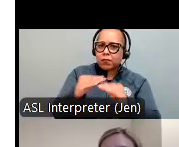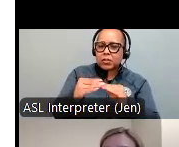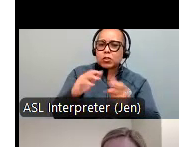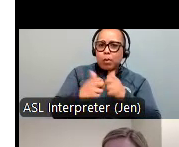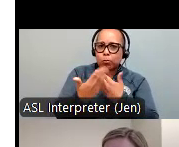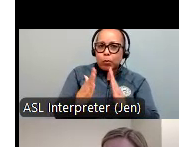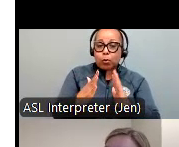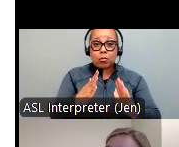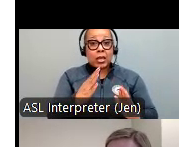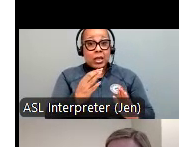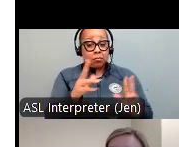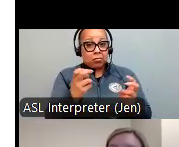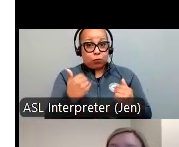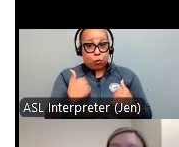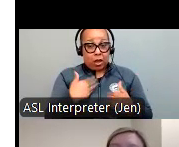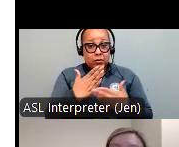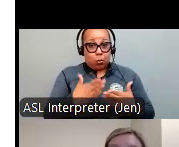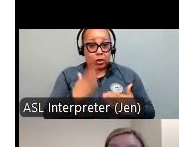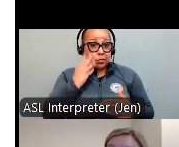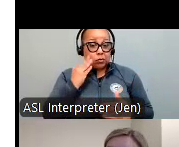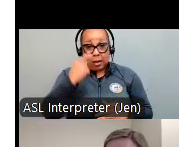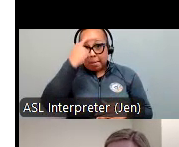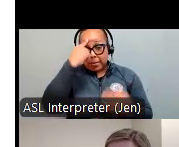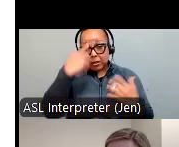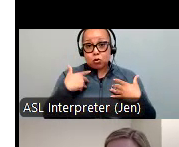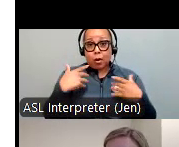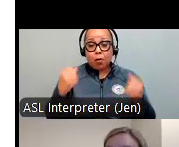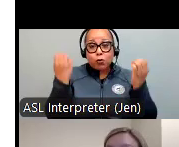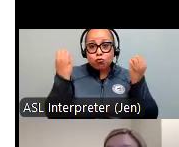if you do have somebody who is experiencing a mental health crisis in your hotel, NAMI [the